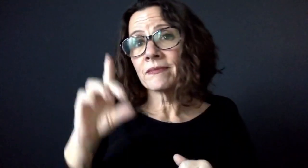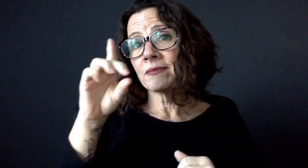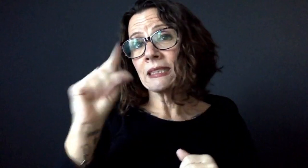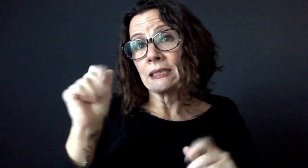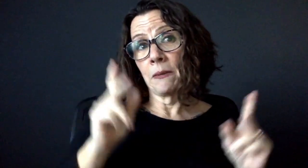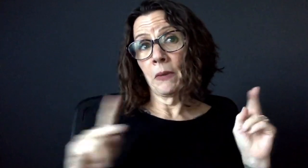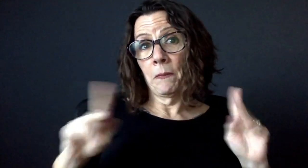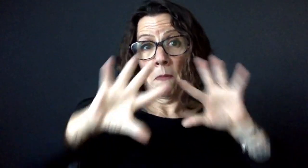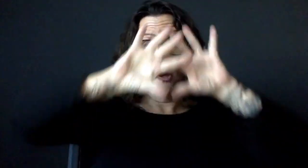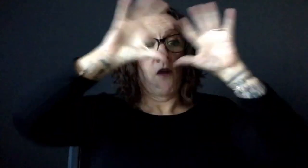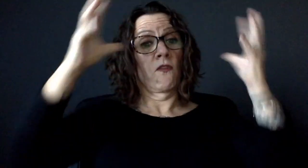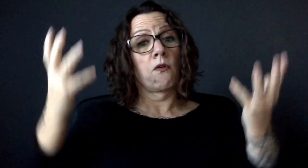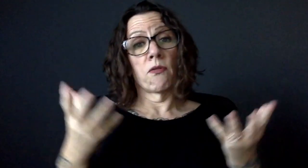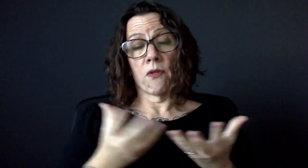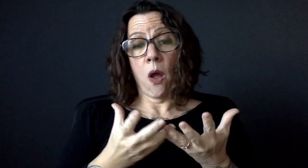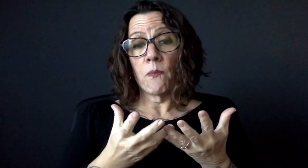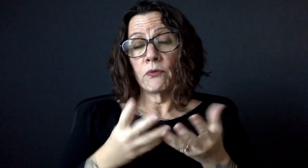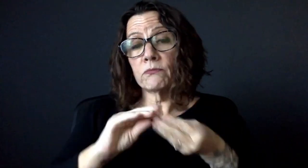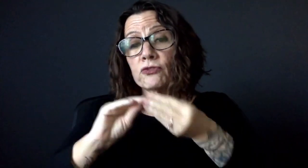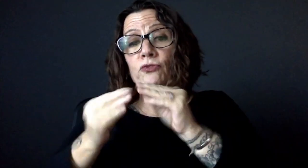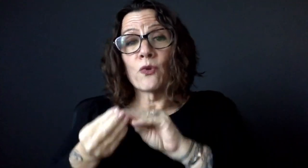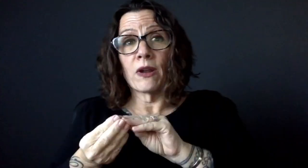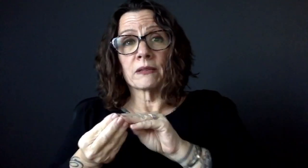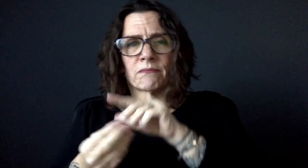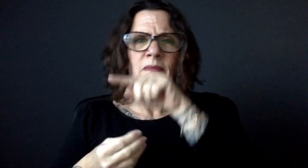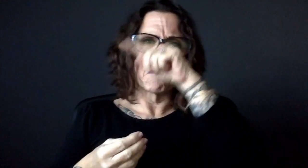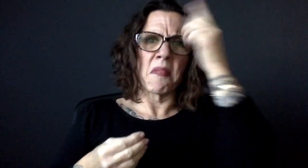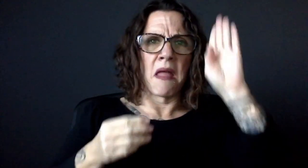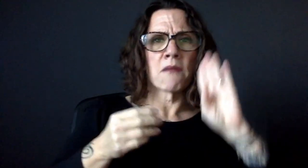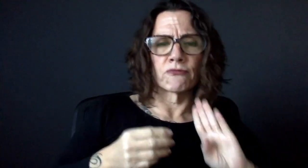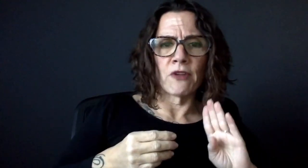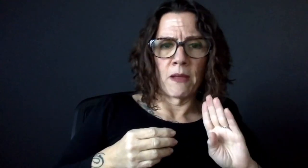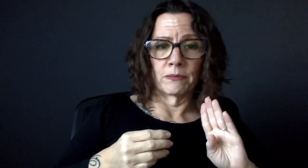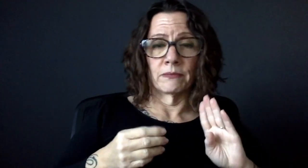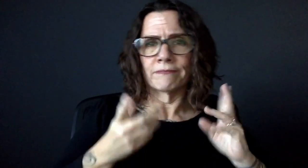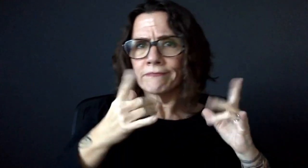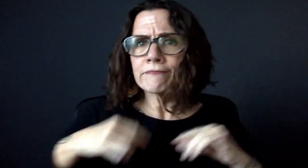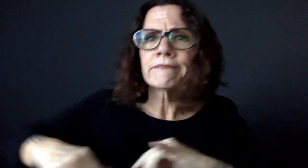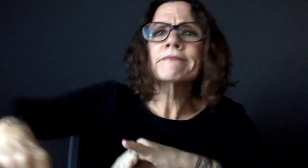Disabled people of the global majority -- black and brown people --